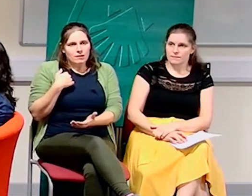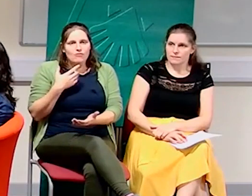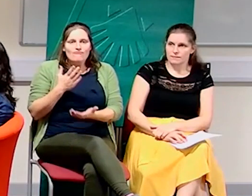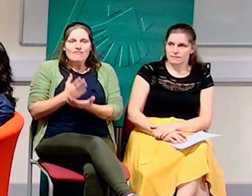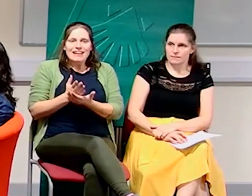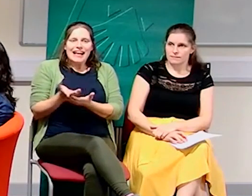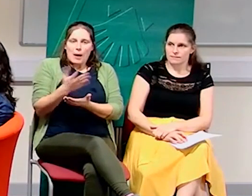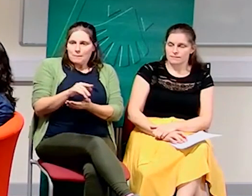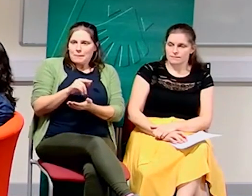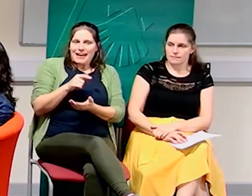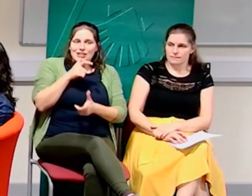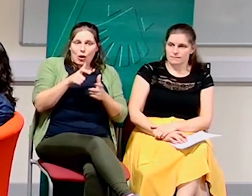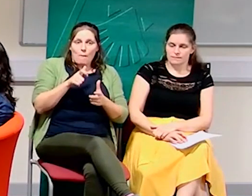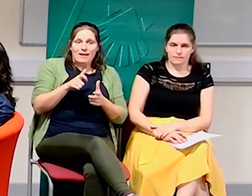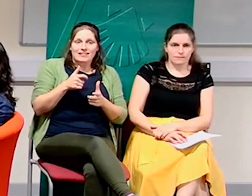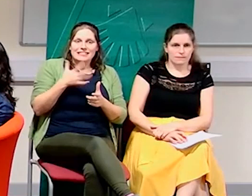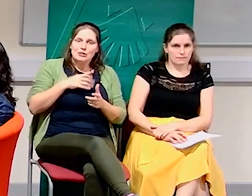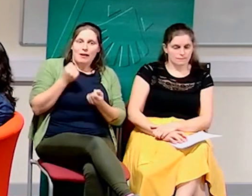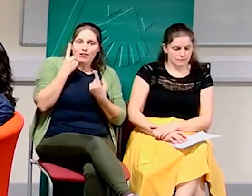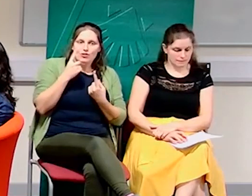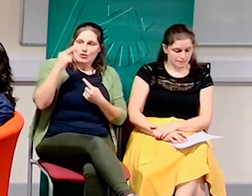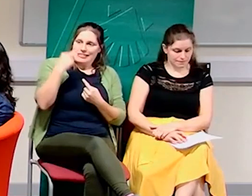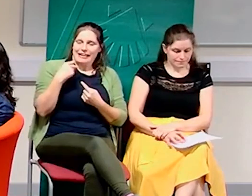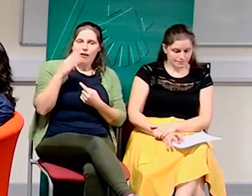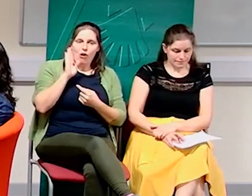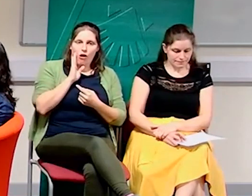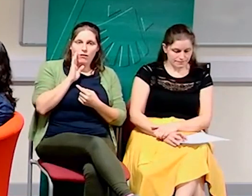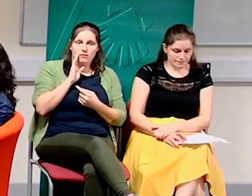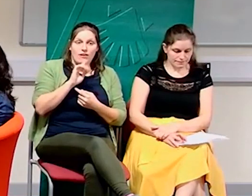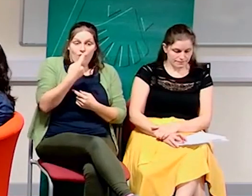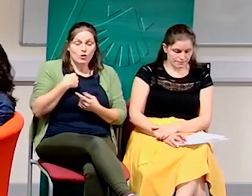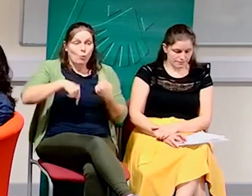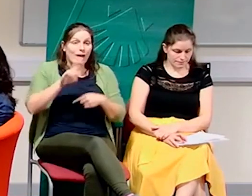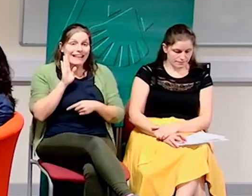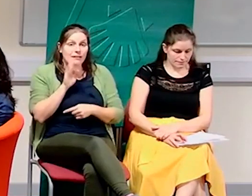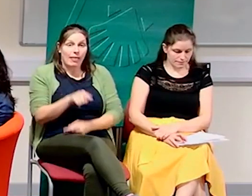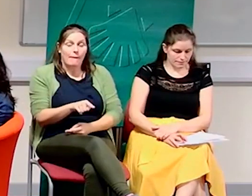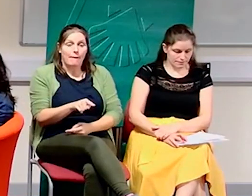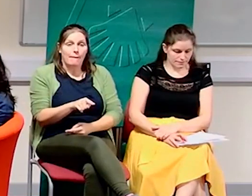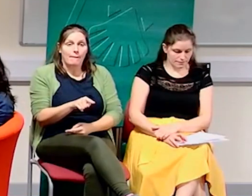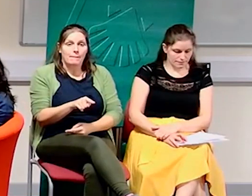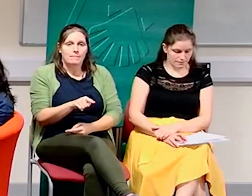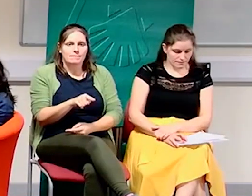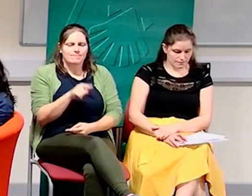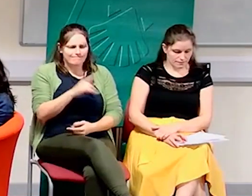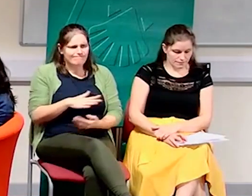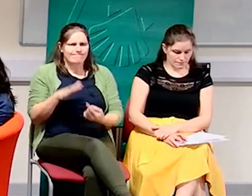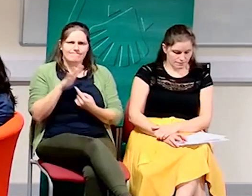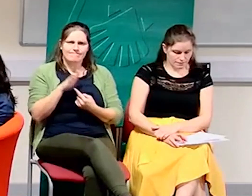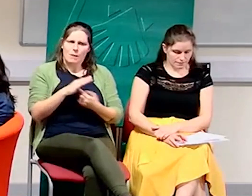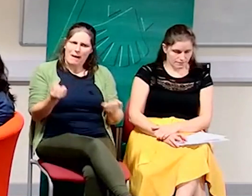be understood seen and heard and what we do is we listen and that's you know immensely powerful to